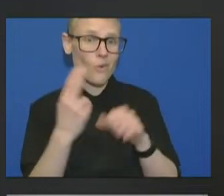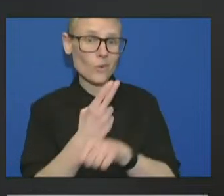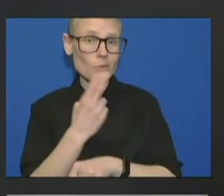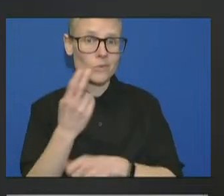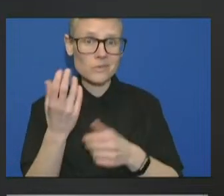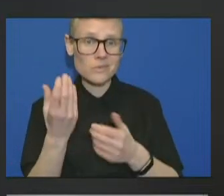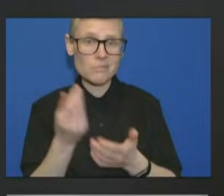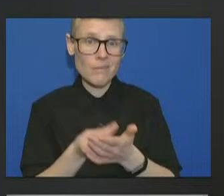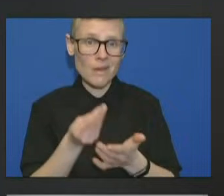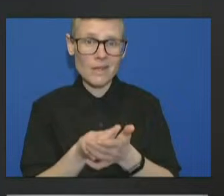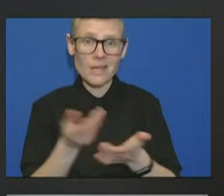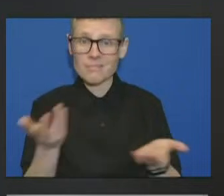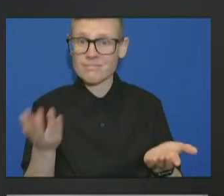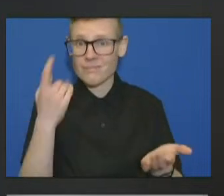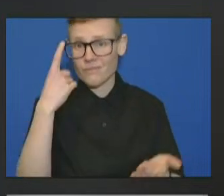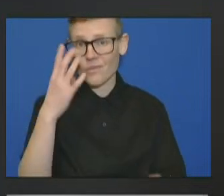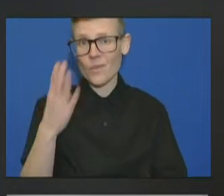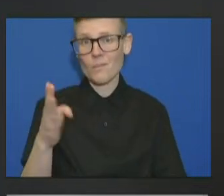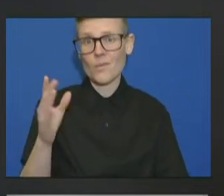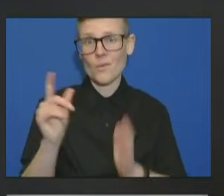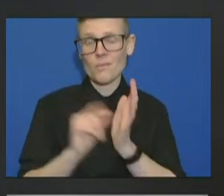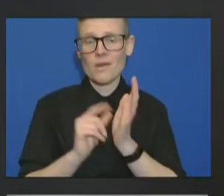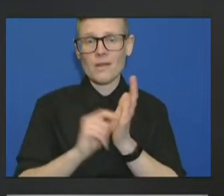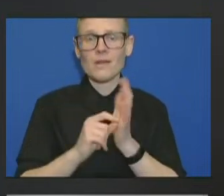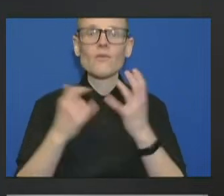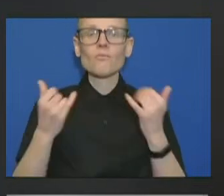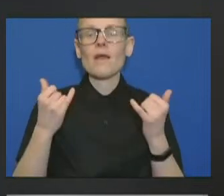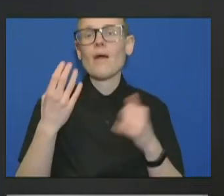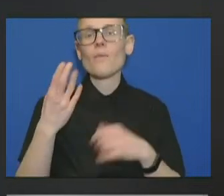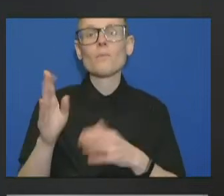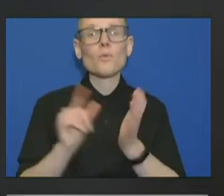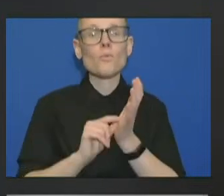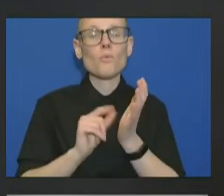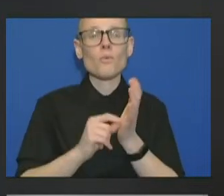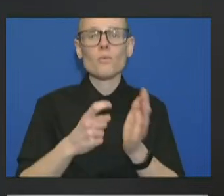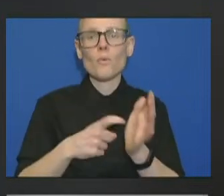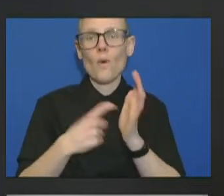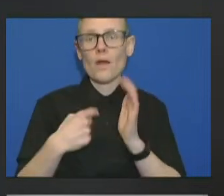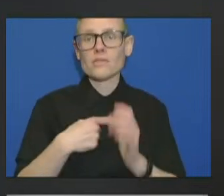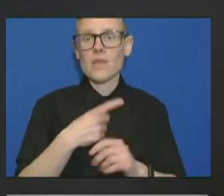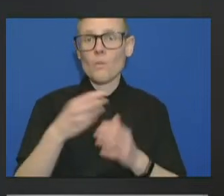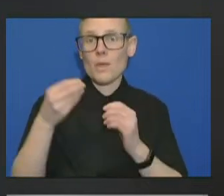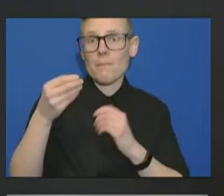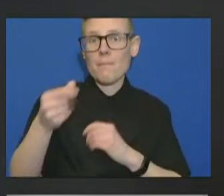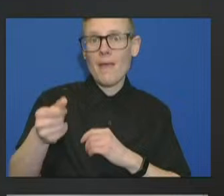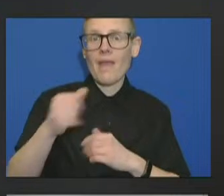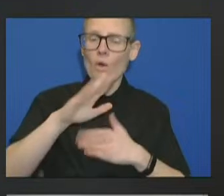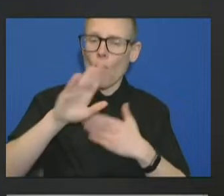don't know that that's the most equitable use of dollars in in